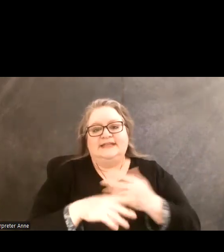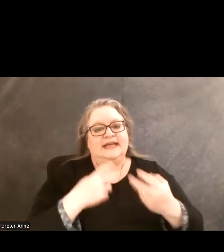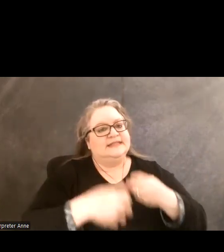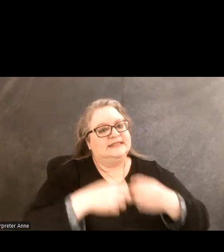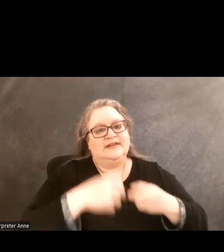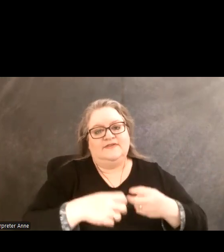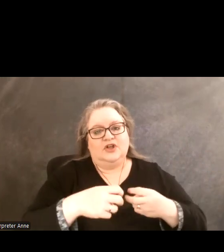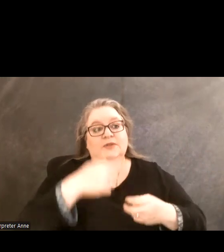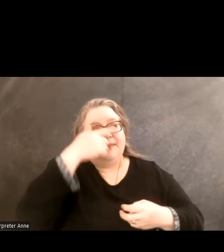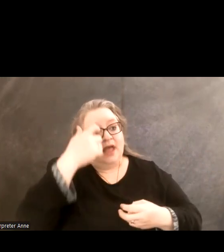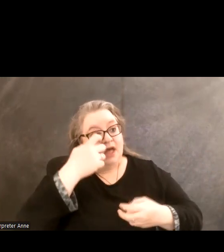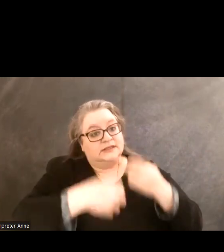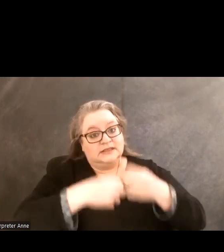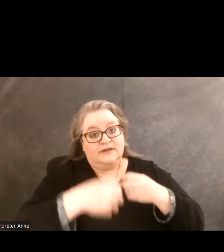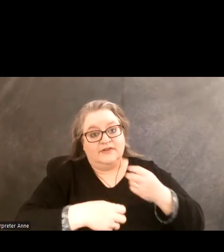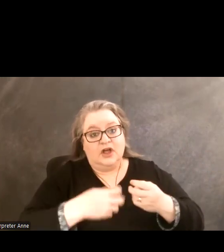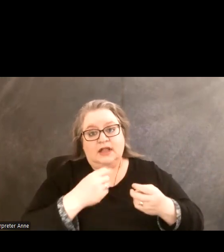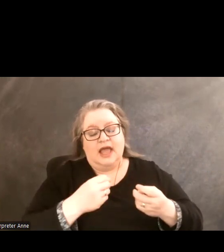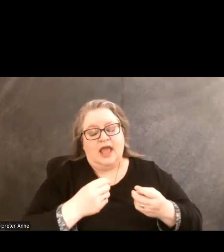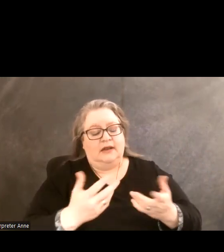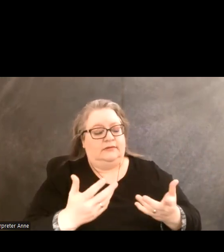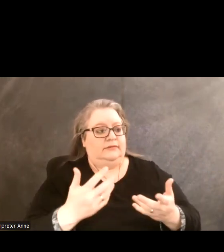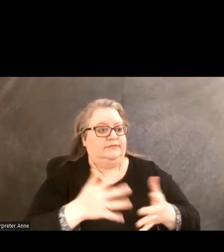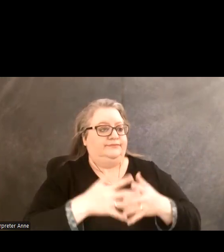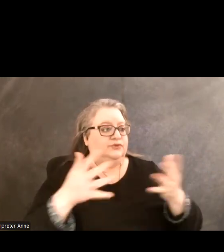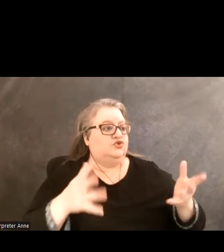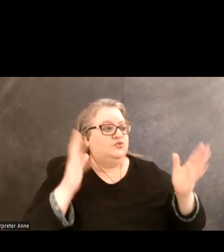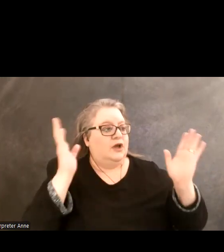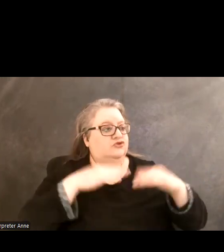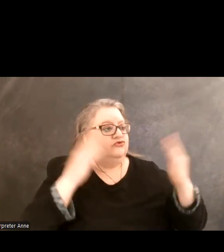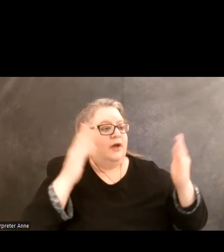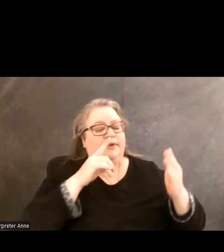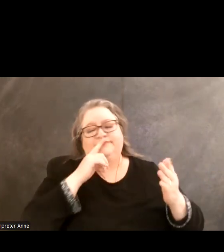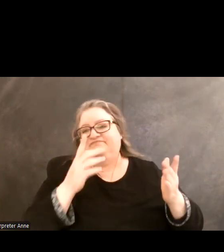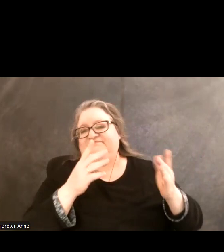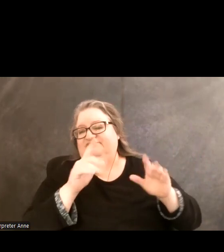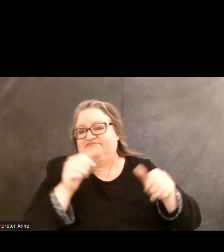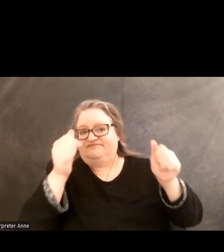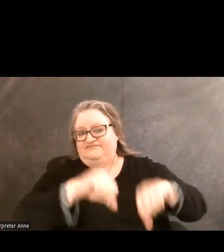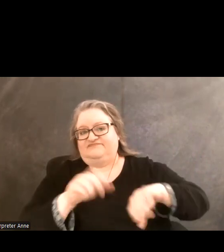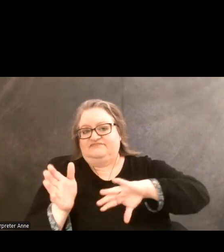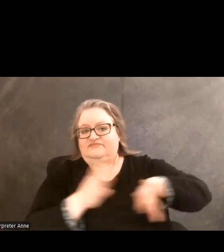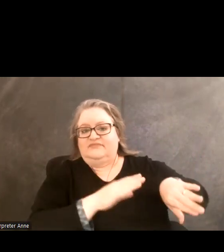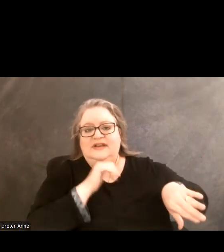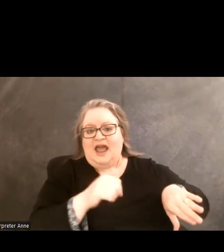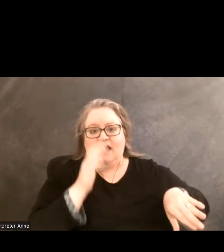it's difficult, and it's too much trouble, that they're just not going to have it. And that's not something that I like